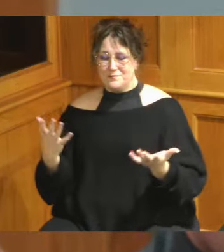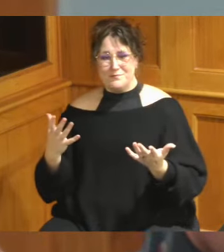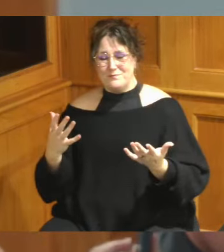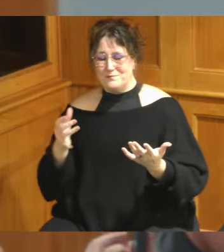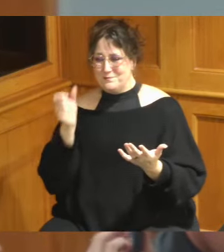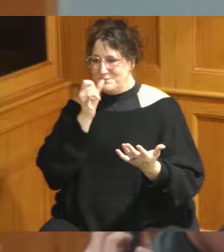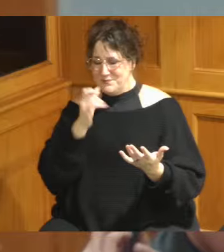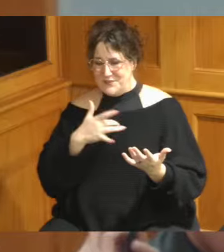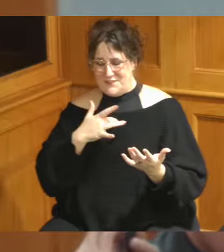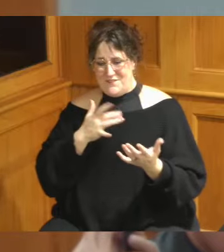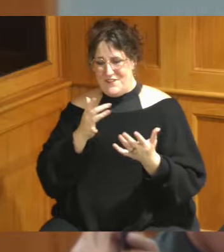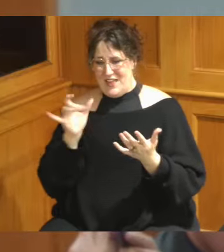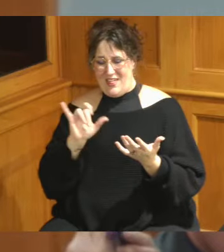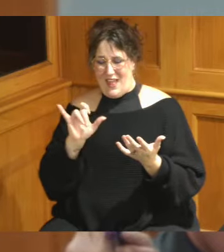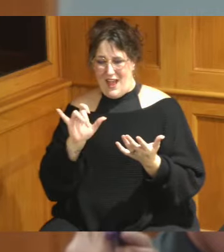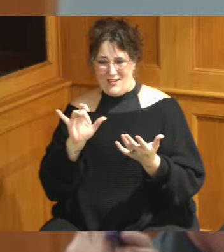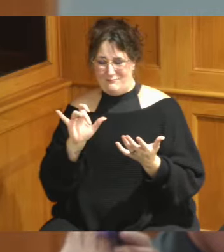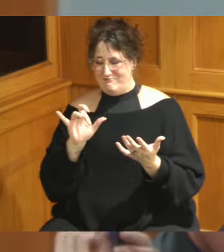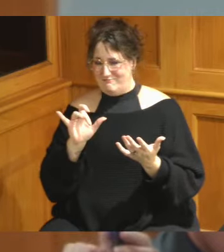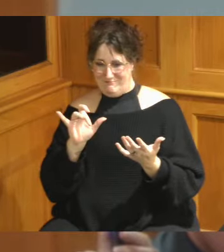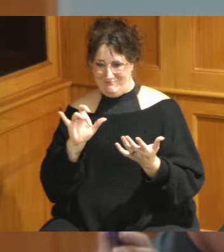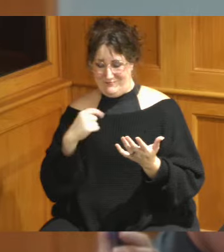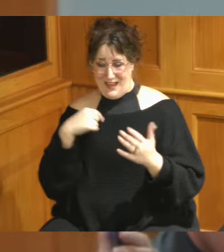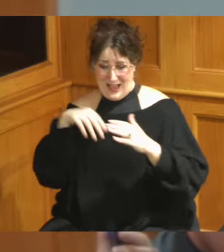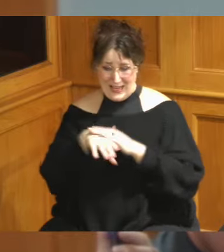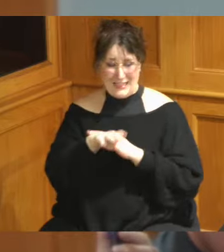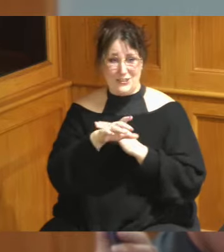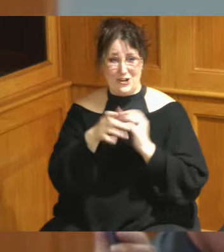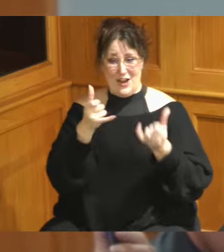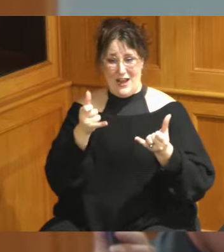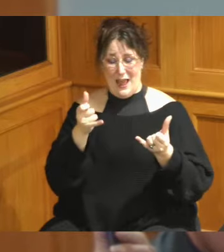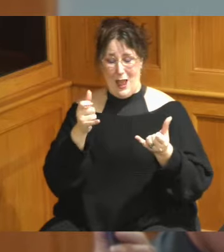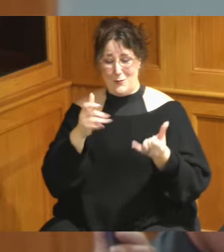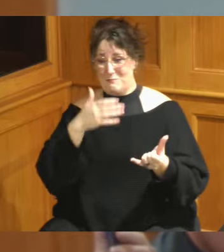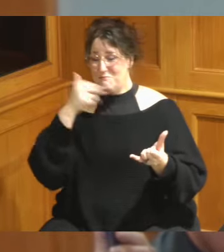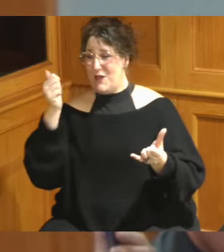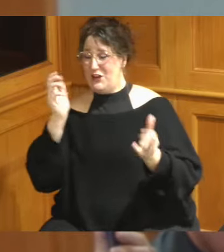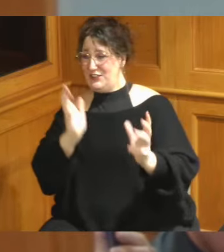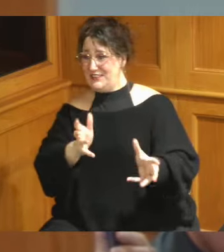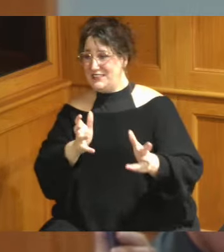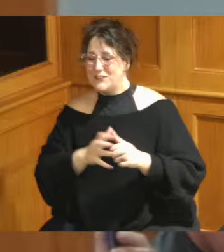leaving the place in a better place than when I got it. I'm looking forward to retirement. I